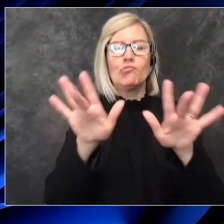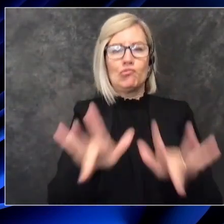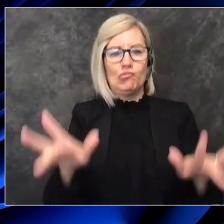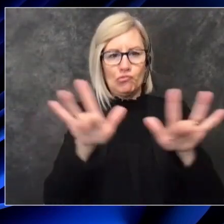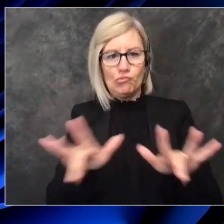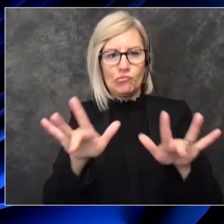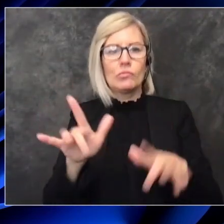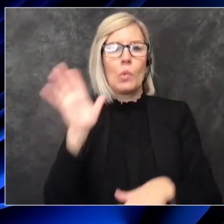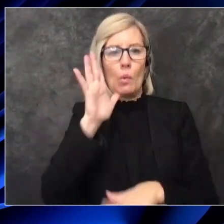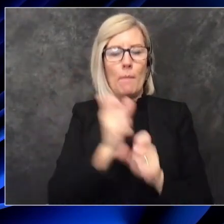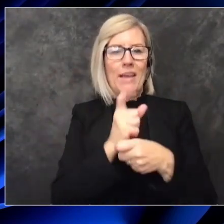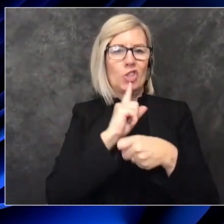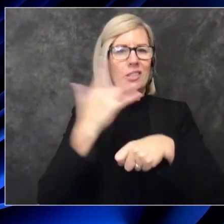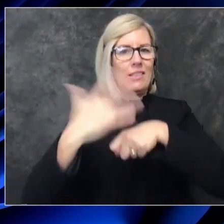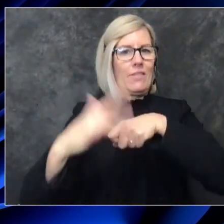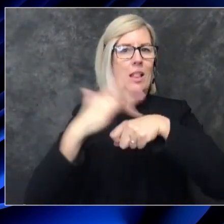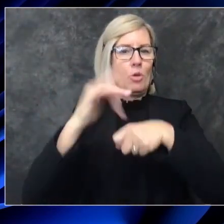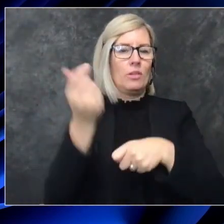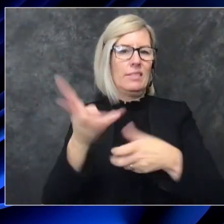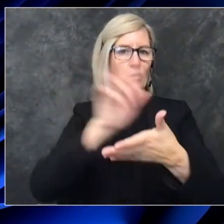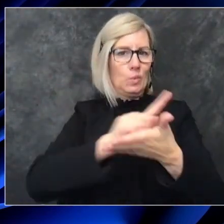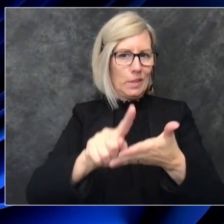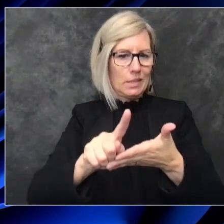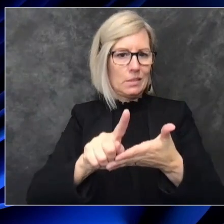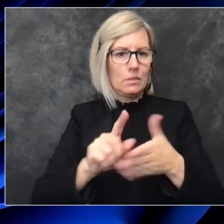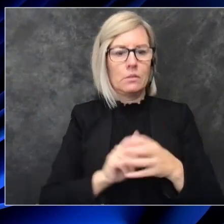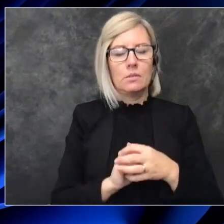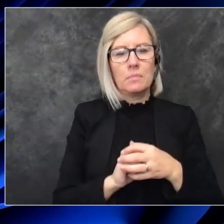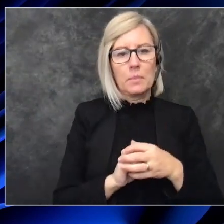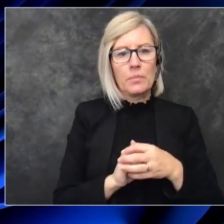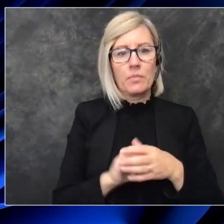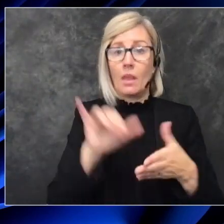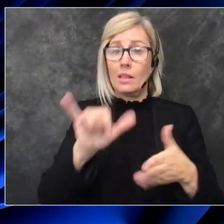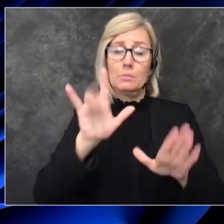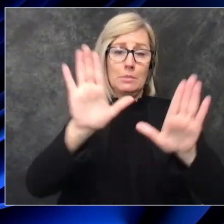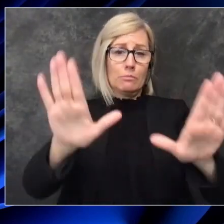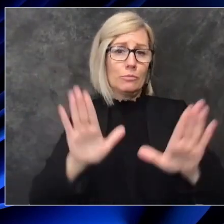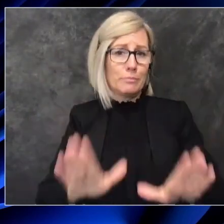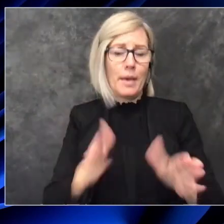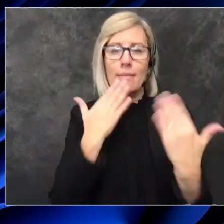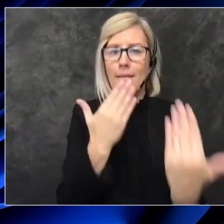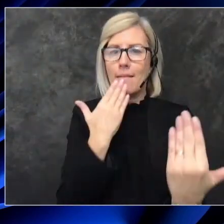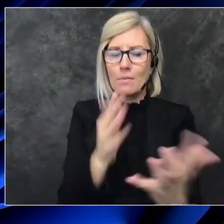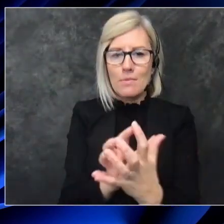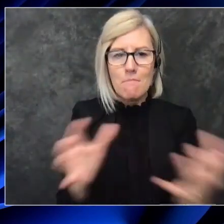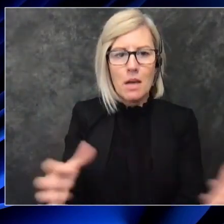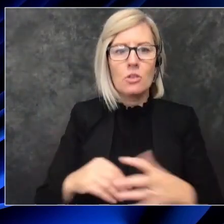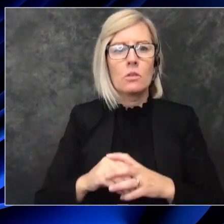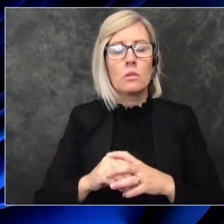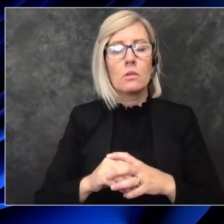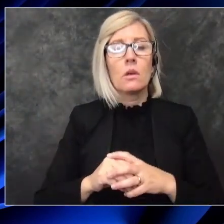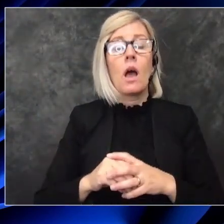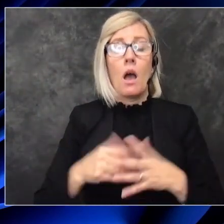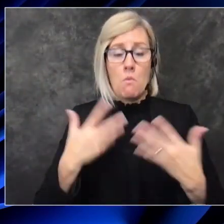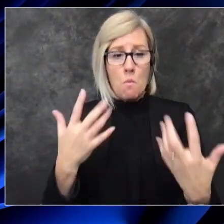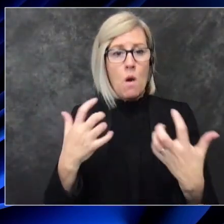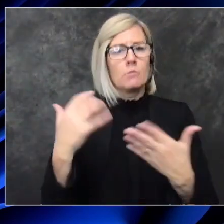that available in a few weeks. This is just this is great. You guys thank you so much. I do want to get to some questions